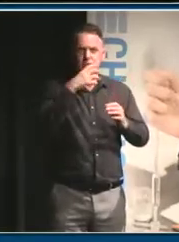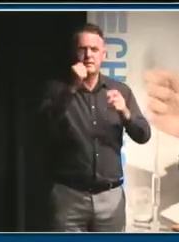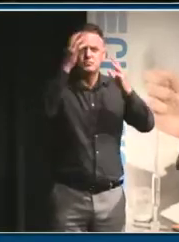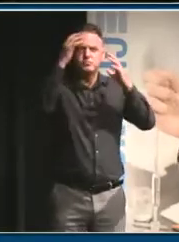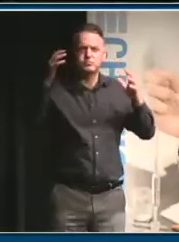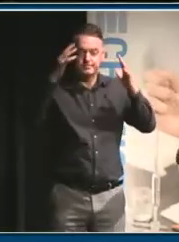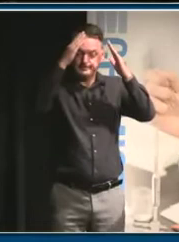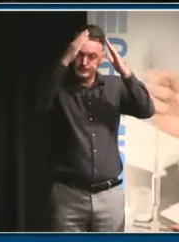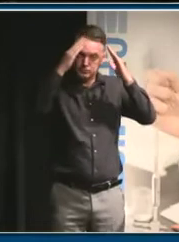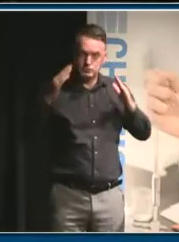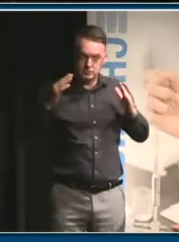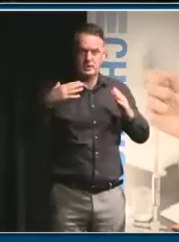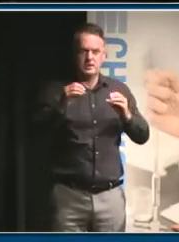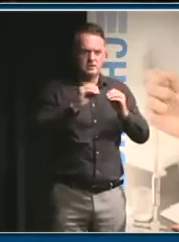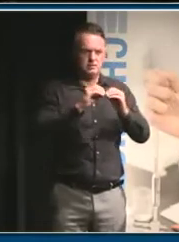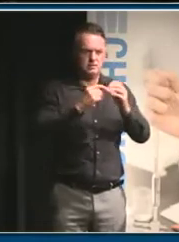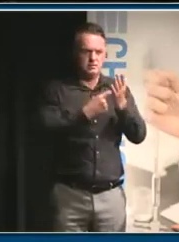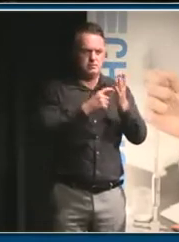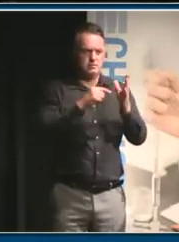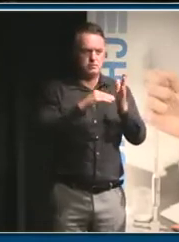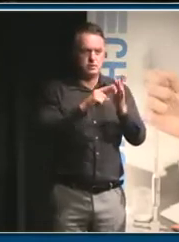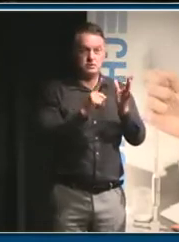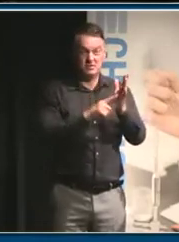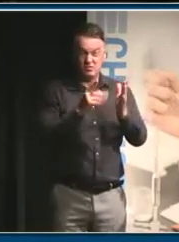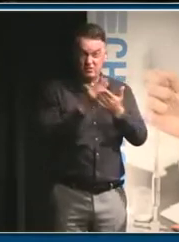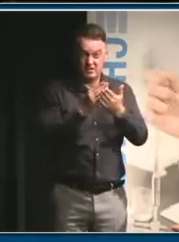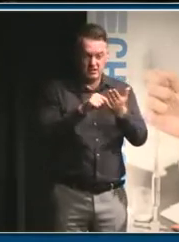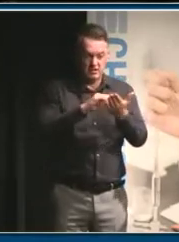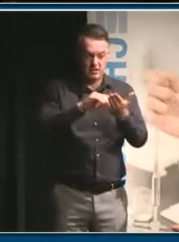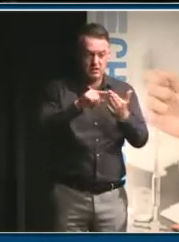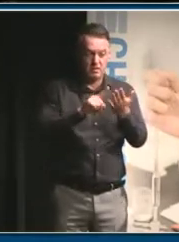product that's called the Brazilian, it's actually formaldehyde. You literally embalm your hair.